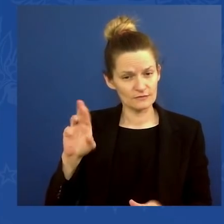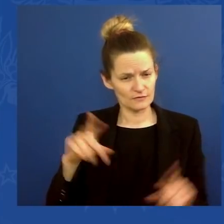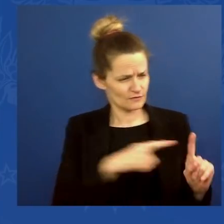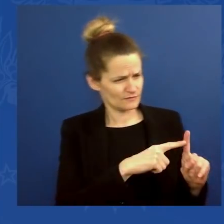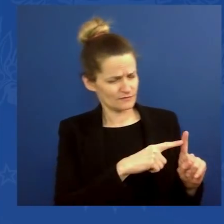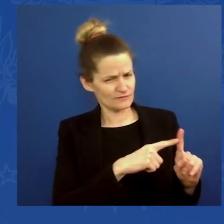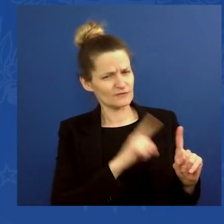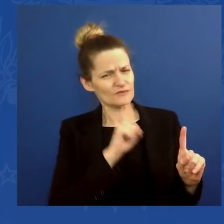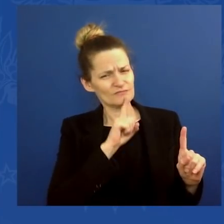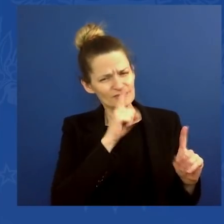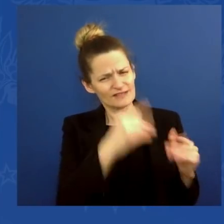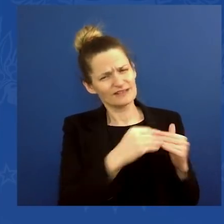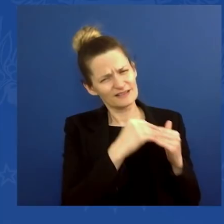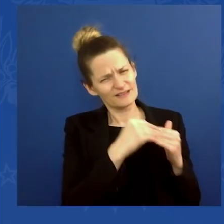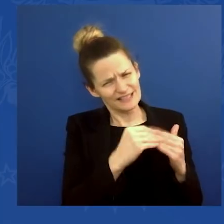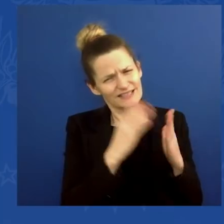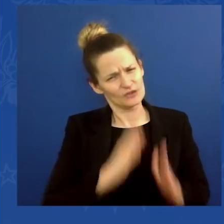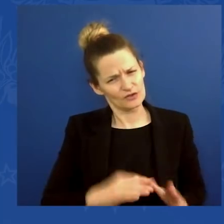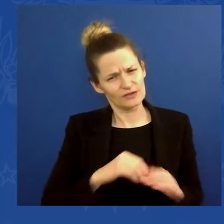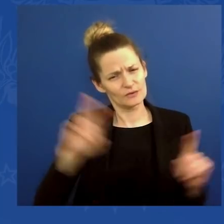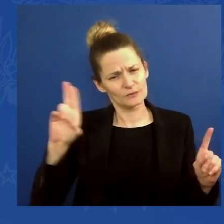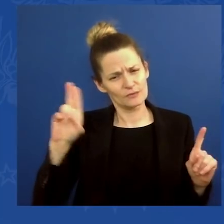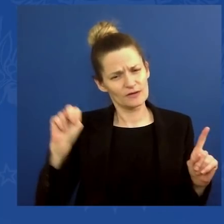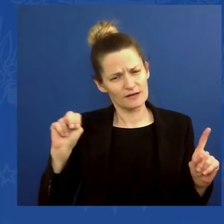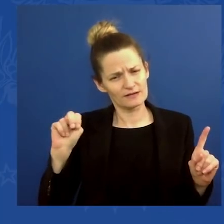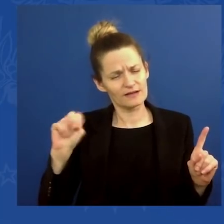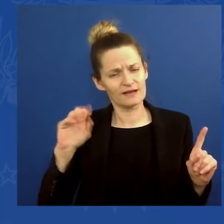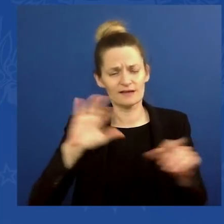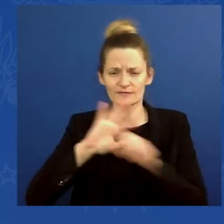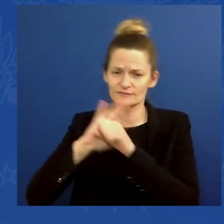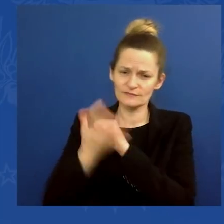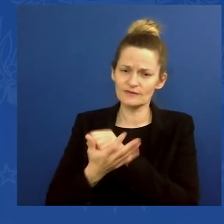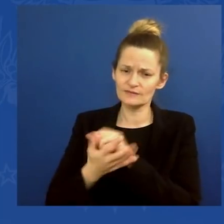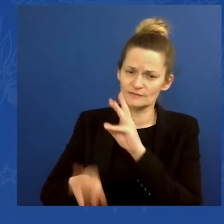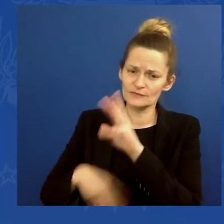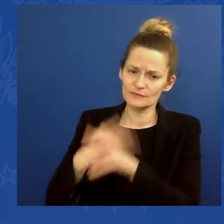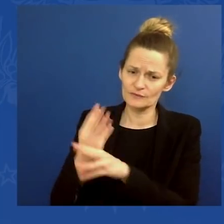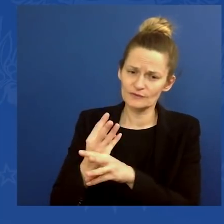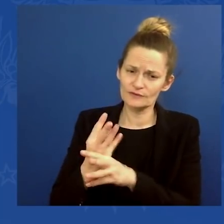And so, I want to thank you, Mr. Ambassador, and I thank the Taoiseach today.